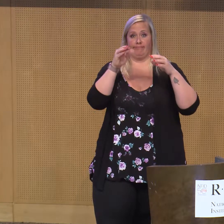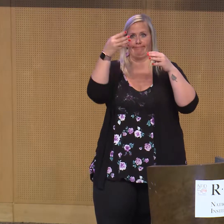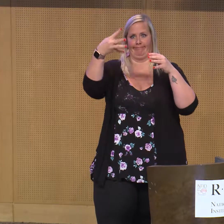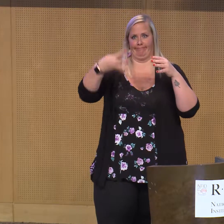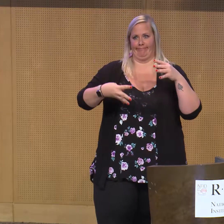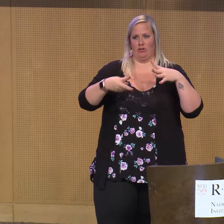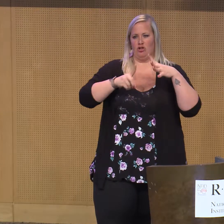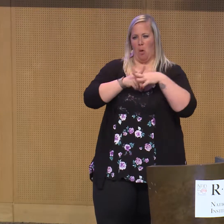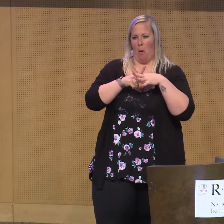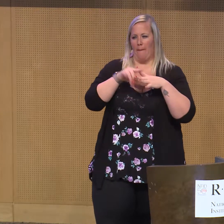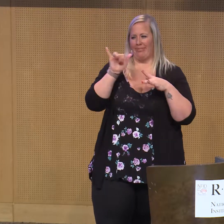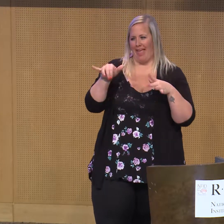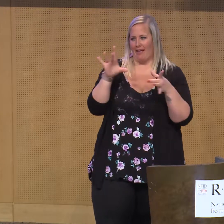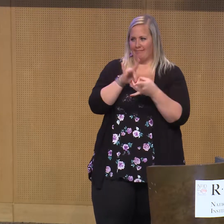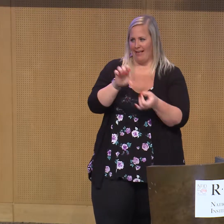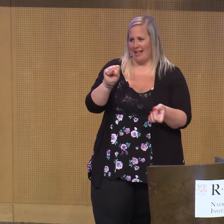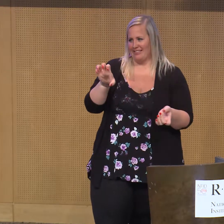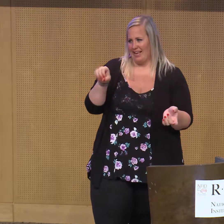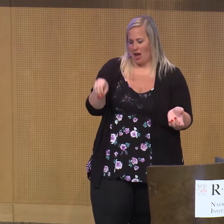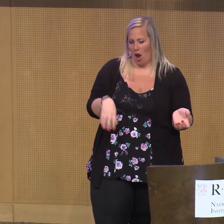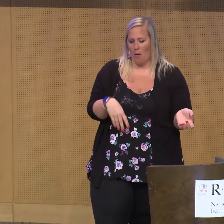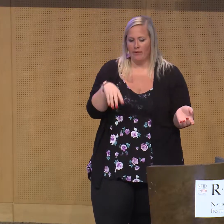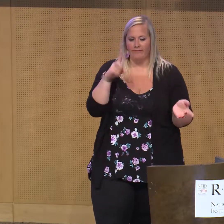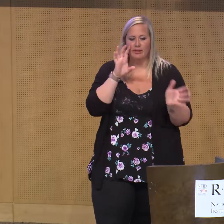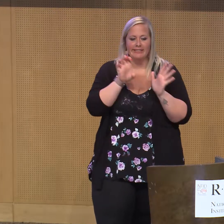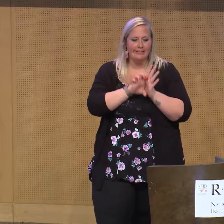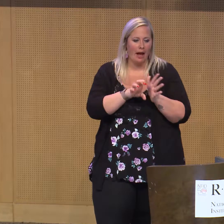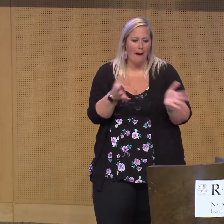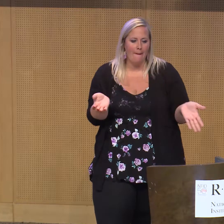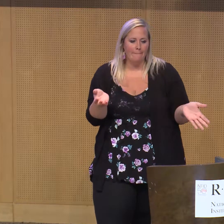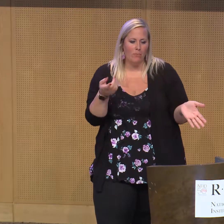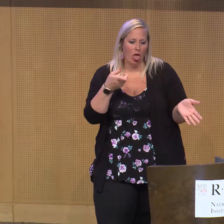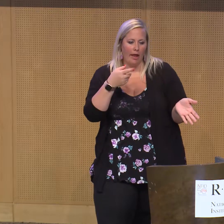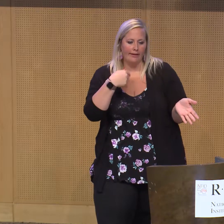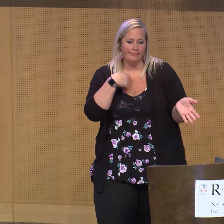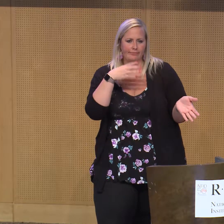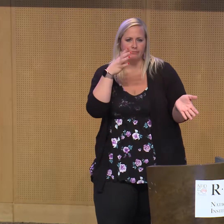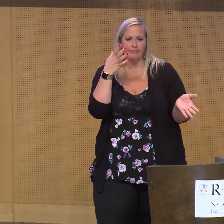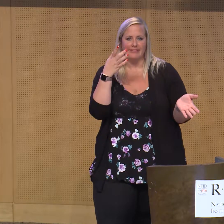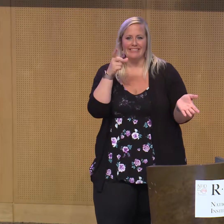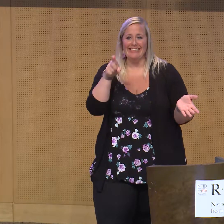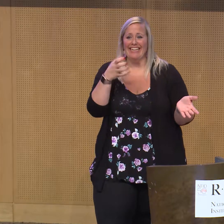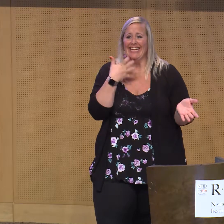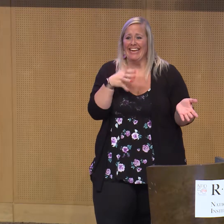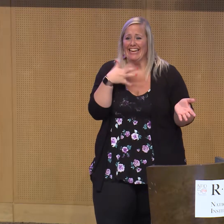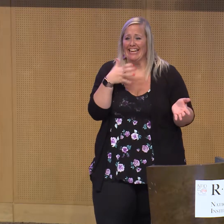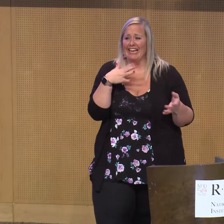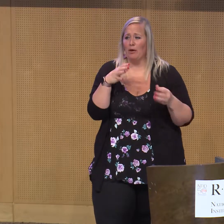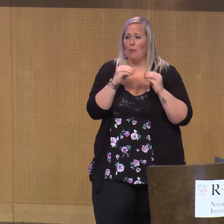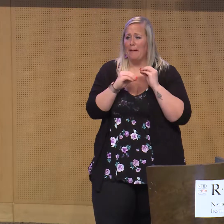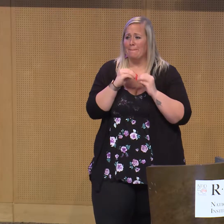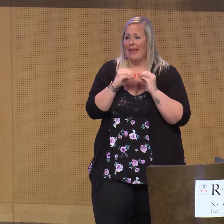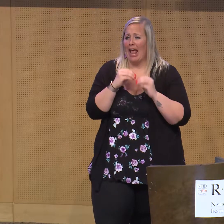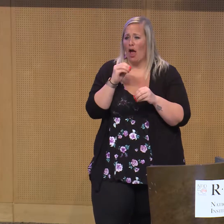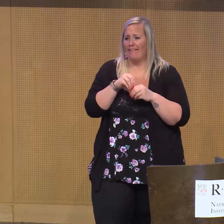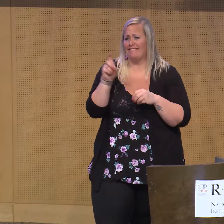So, that's when you Google something, our clients want to show up at the top of the list. That's Search Engine Optimization.